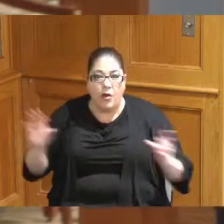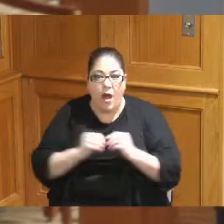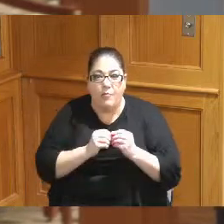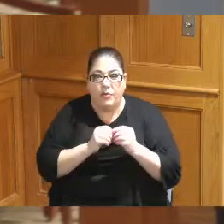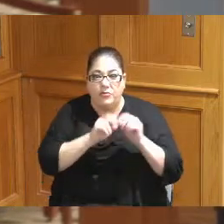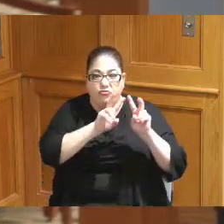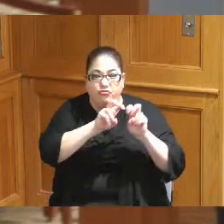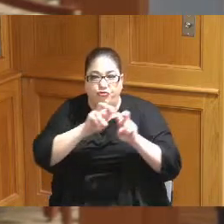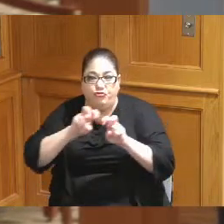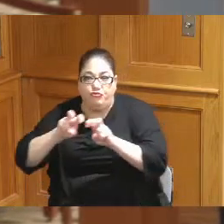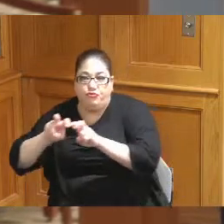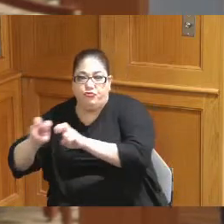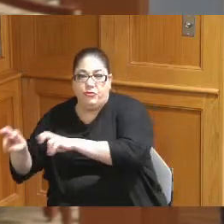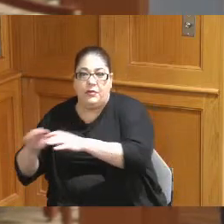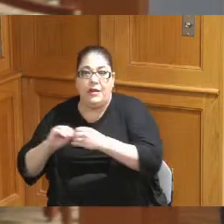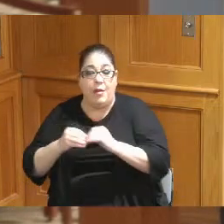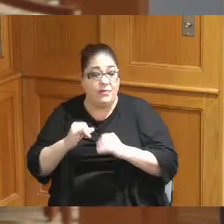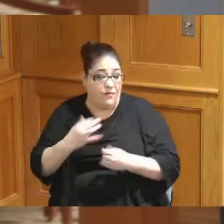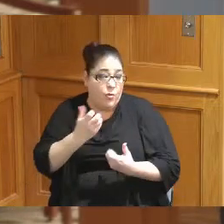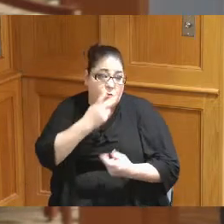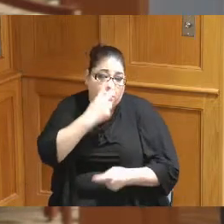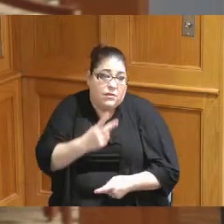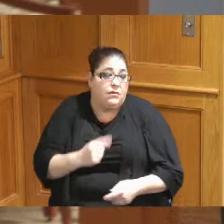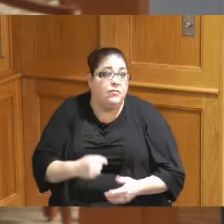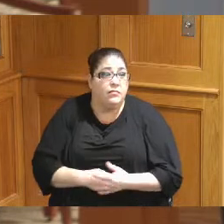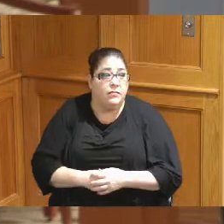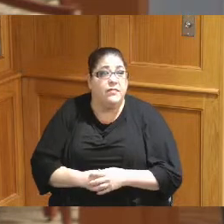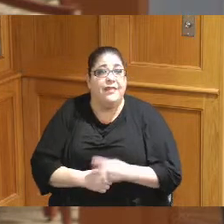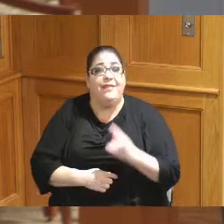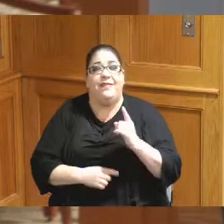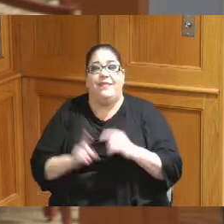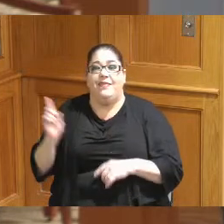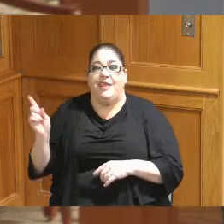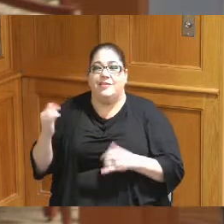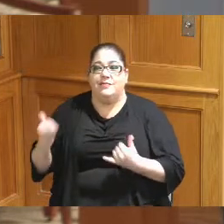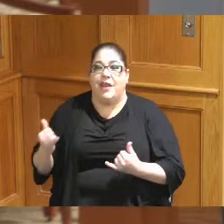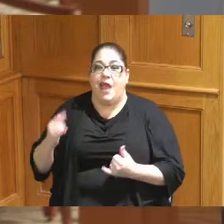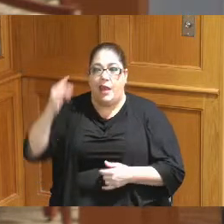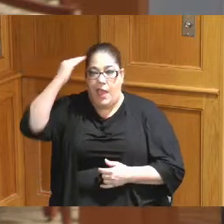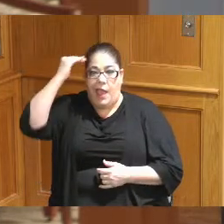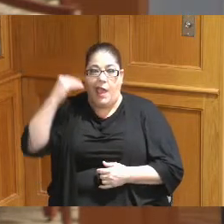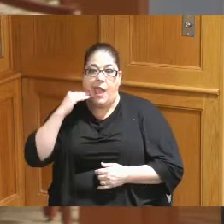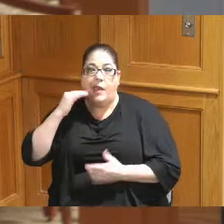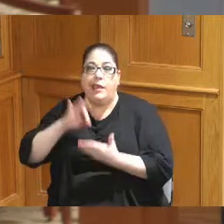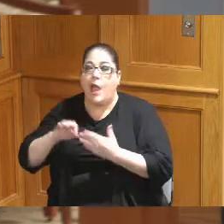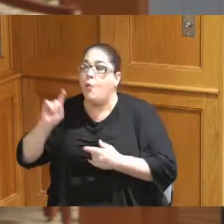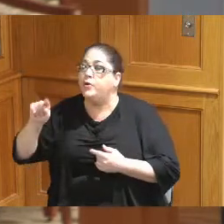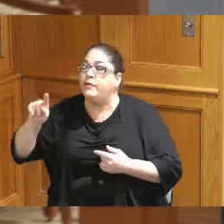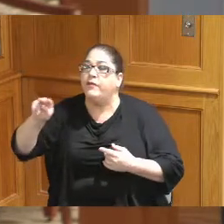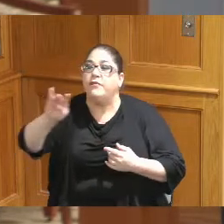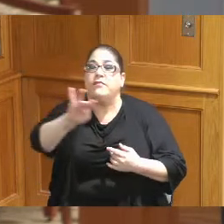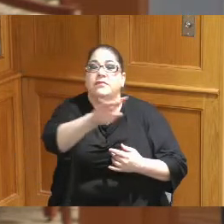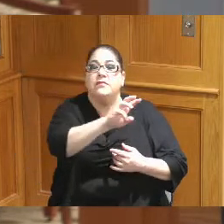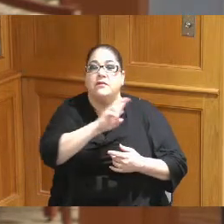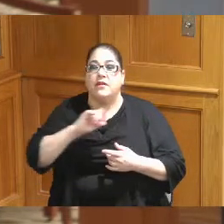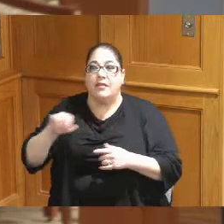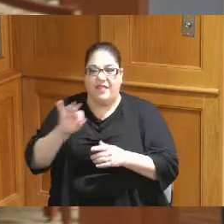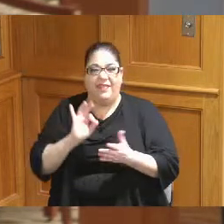of these numbers if you would like this is simply like a head count regardless of if they were in a